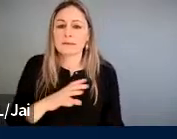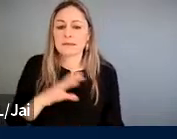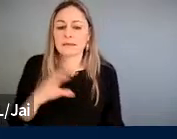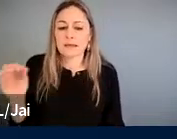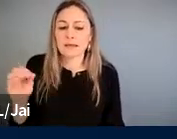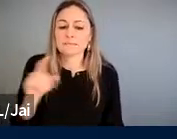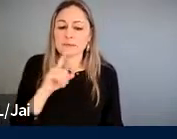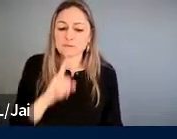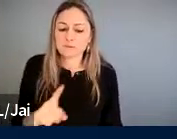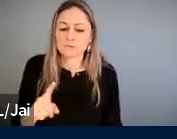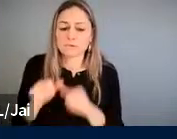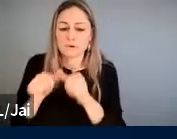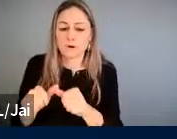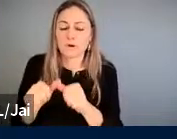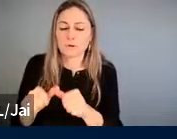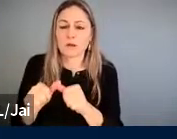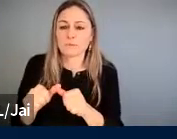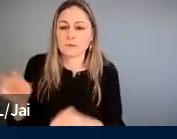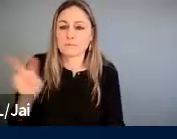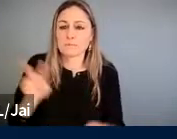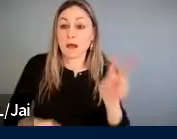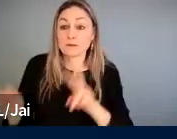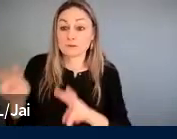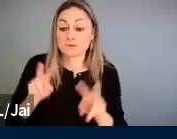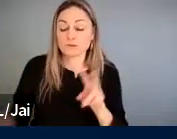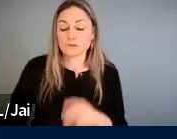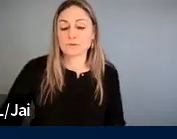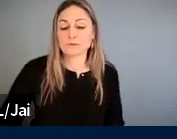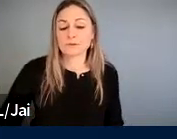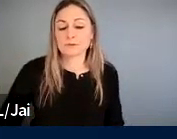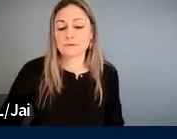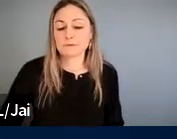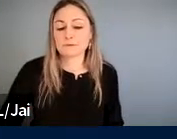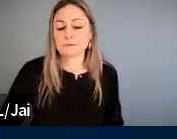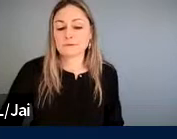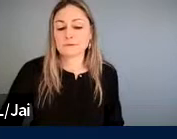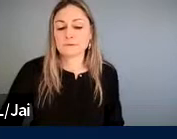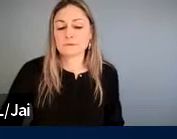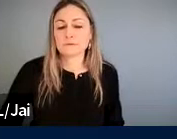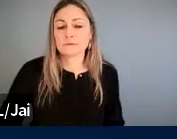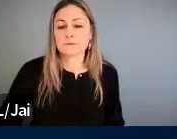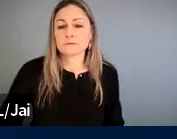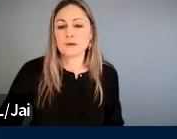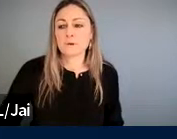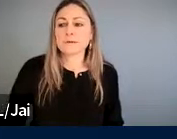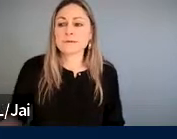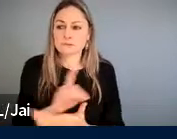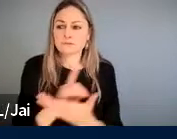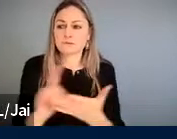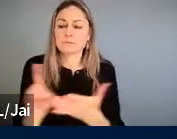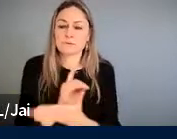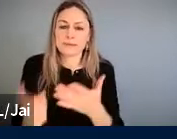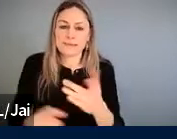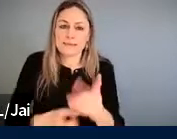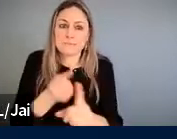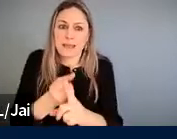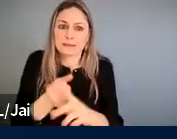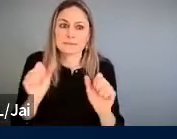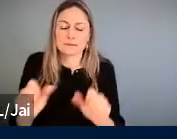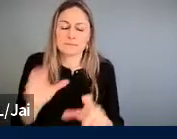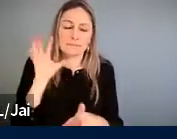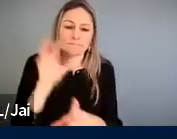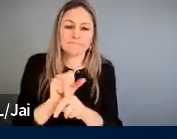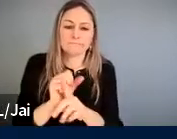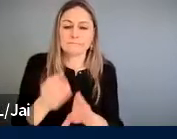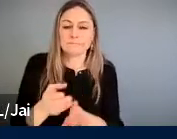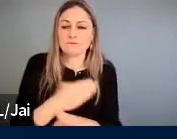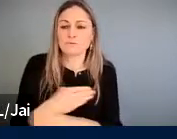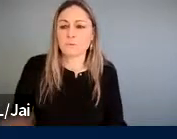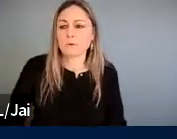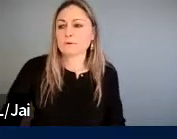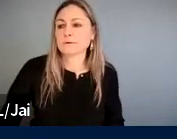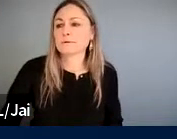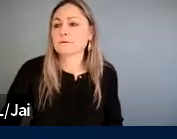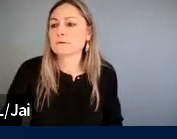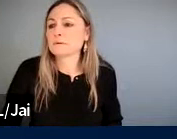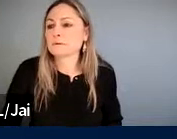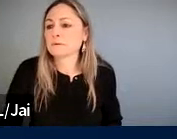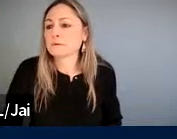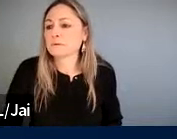ongoing monitoring so that discriminatory impacts can be more readily identified.